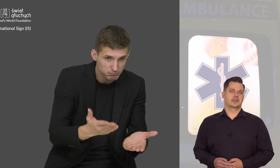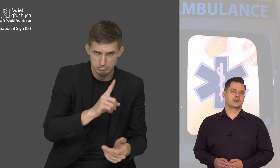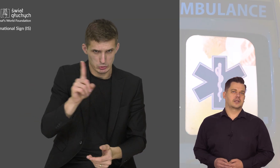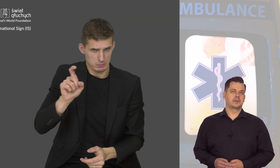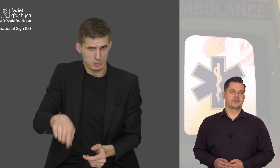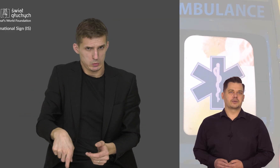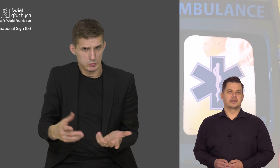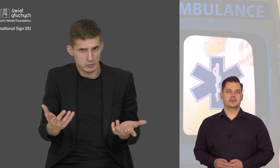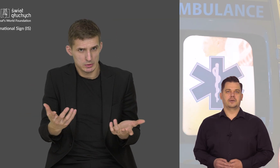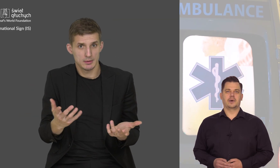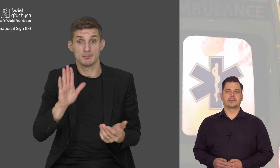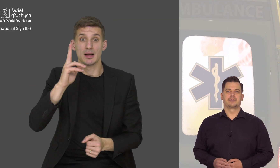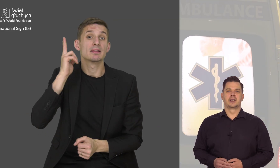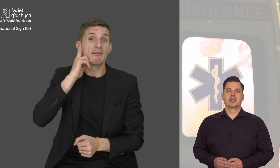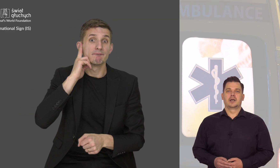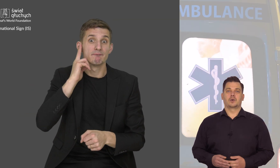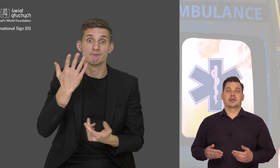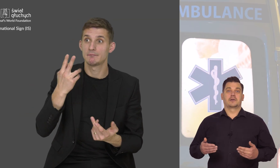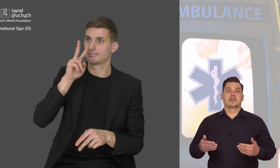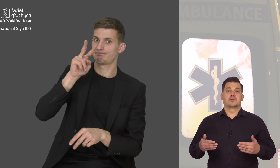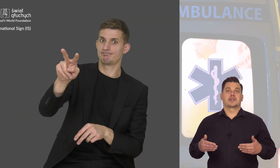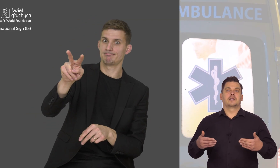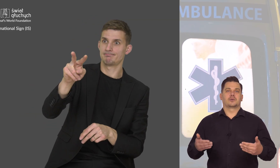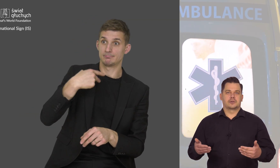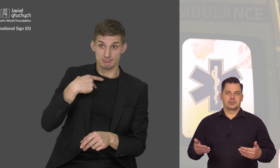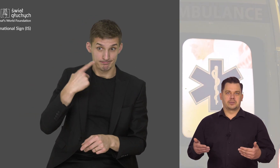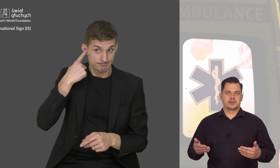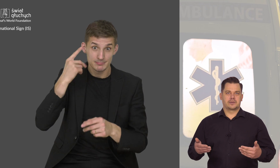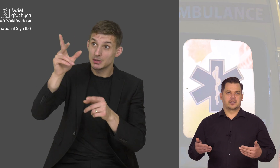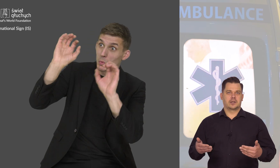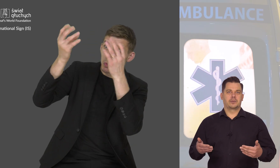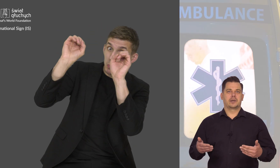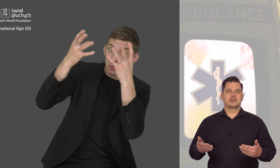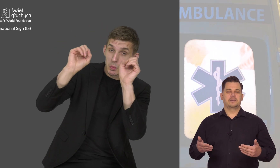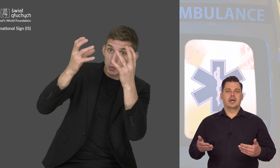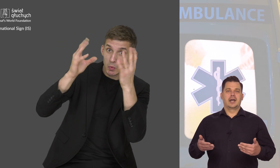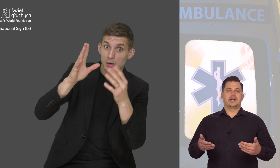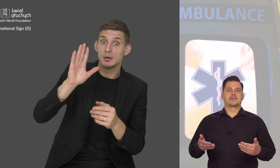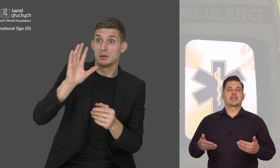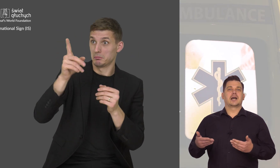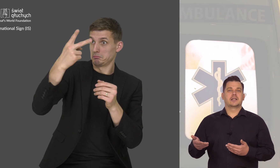so to them, there is no difference between a vehicle with full emergency status